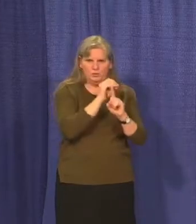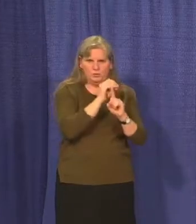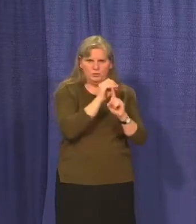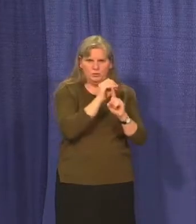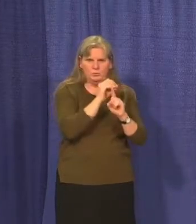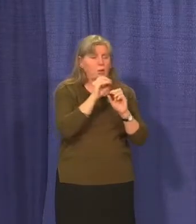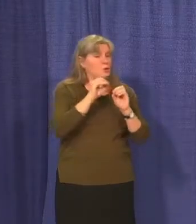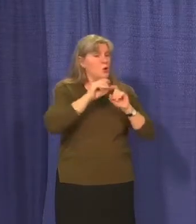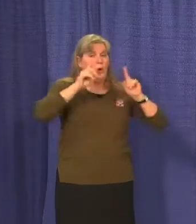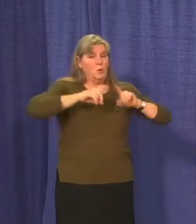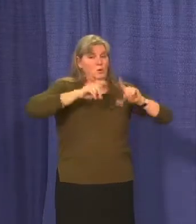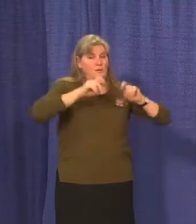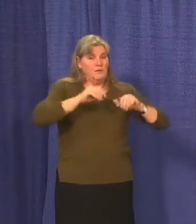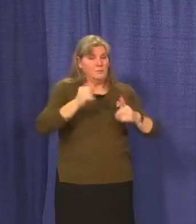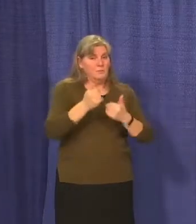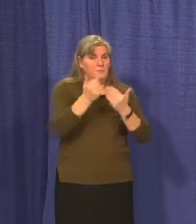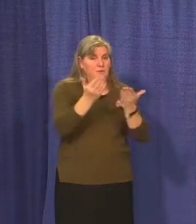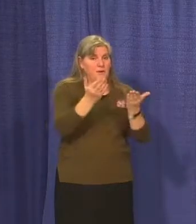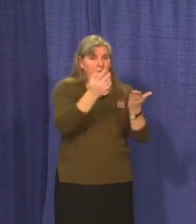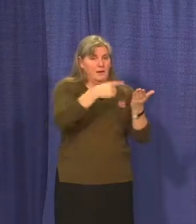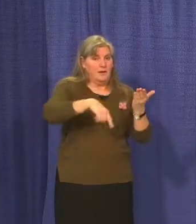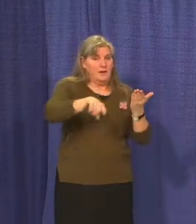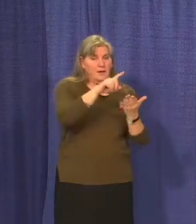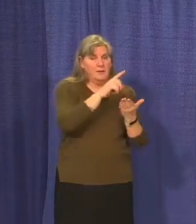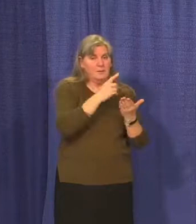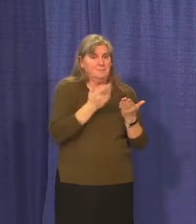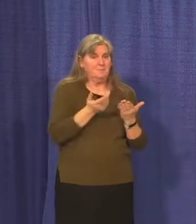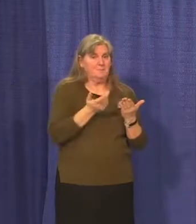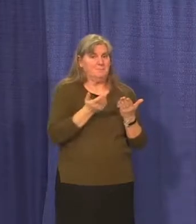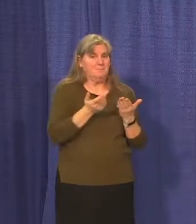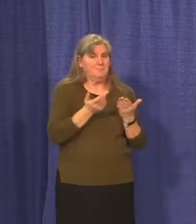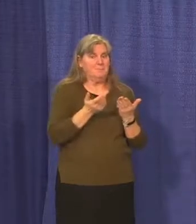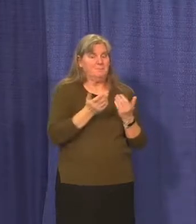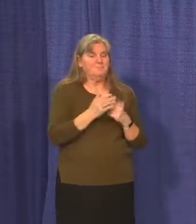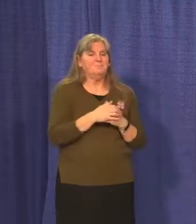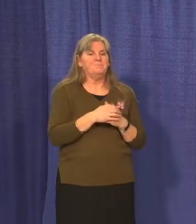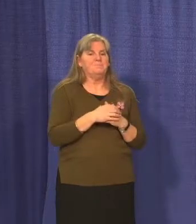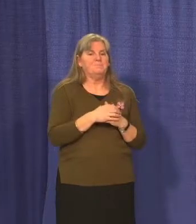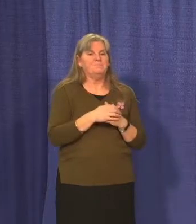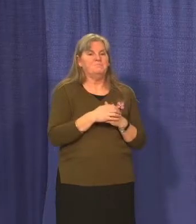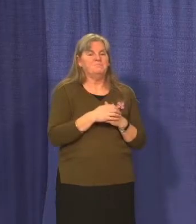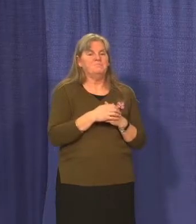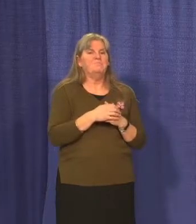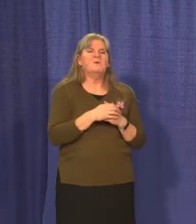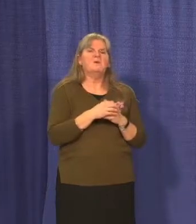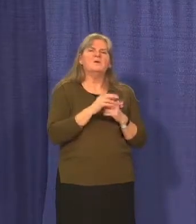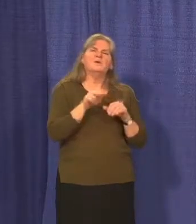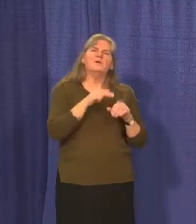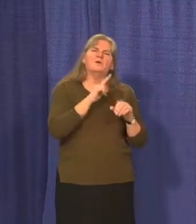confident there was no exposure. So there was no tests done. Normally, someone who is in